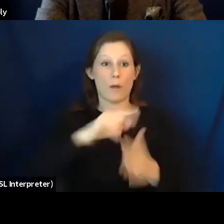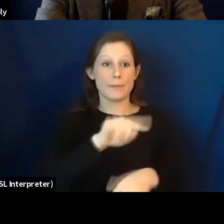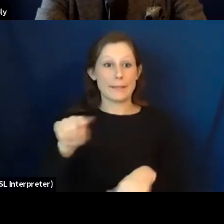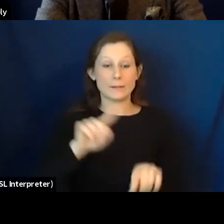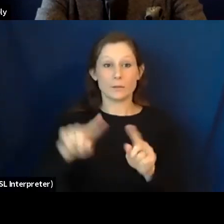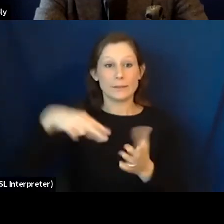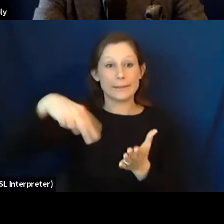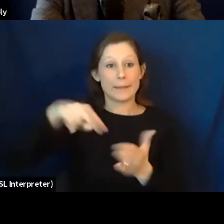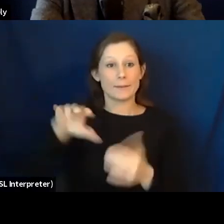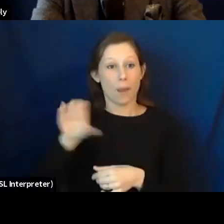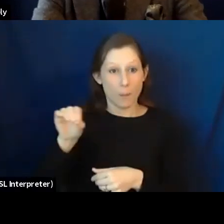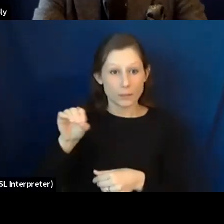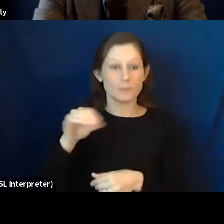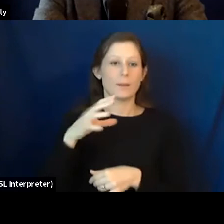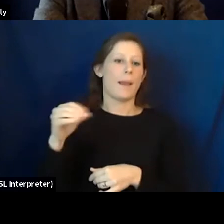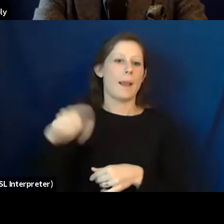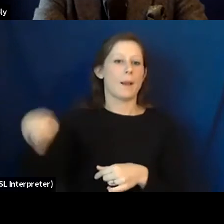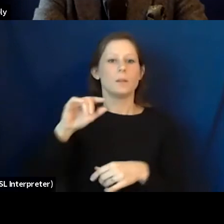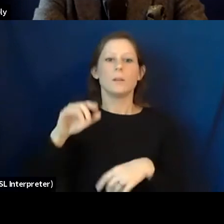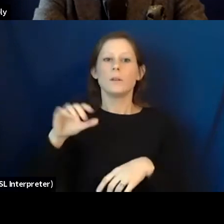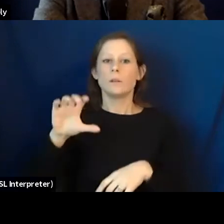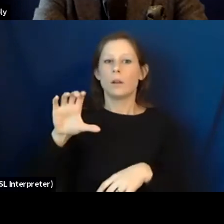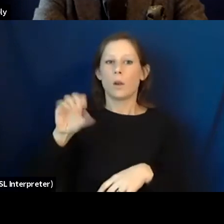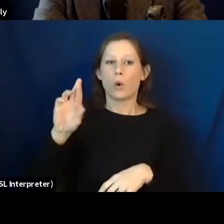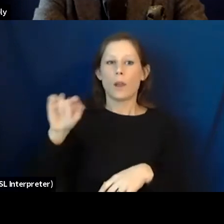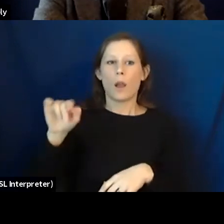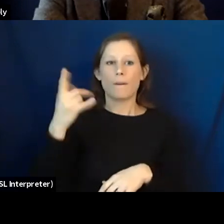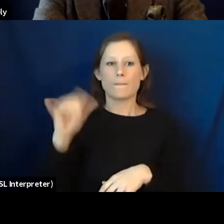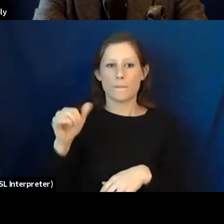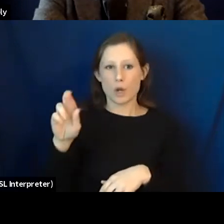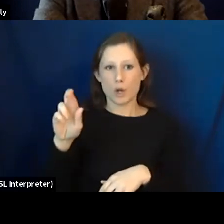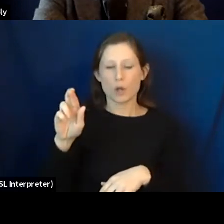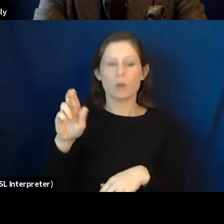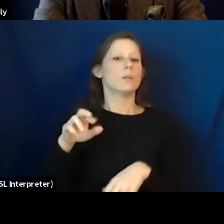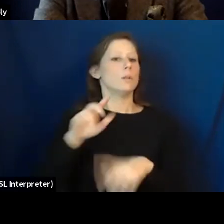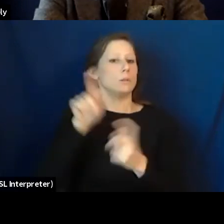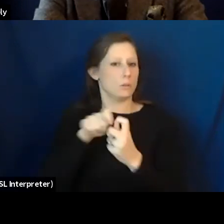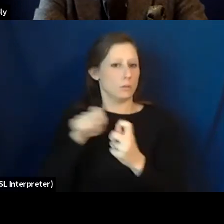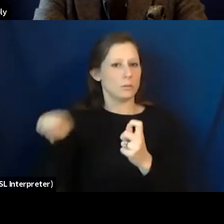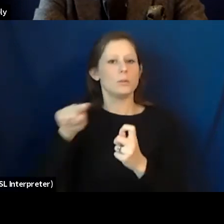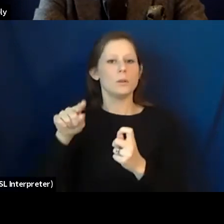or choreographers predominantly of color uh and this summer and two of the companies were